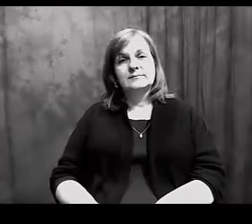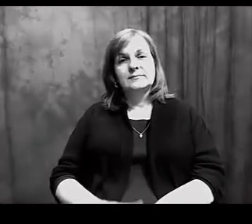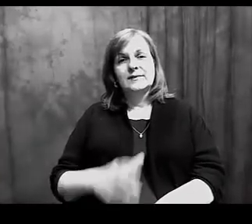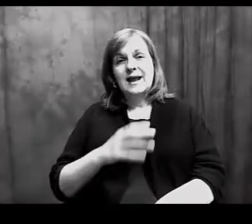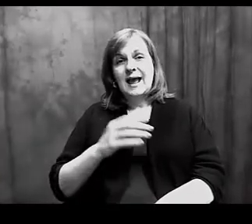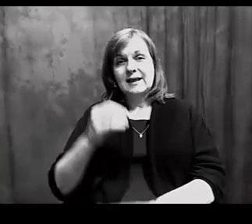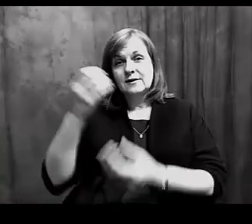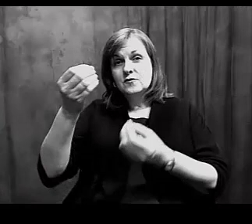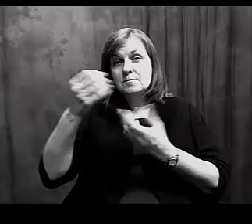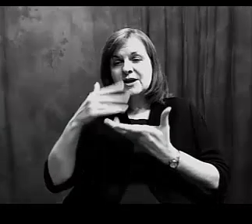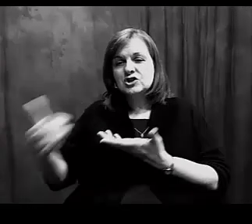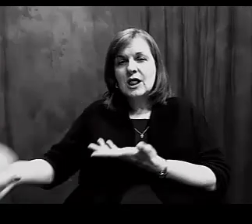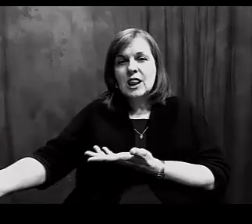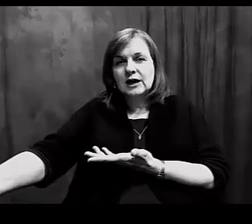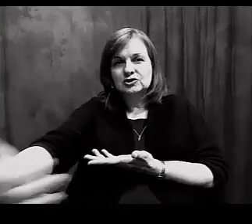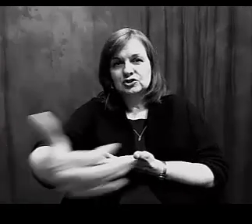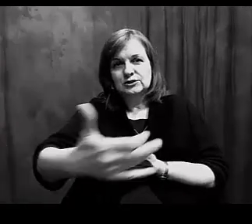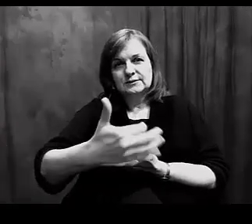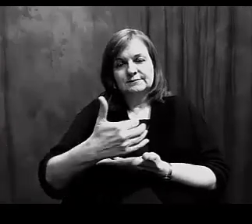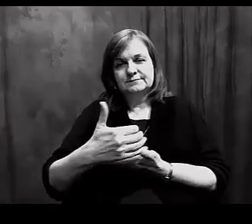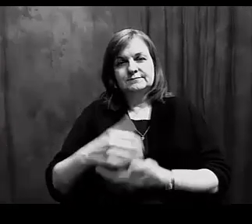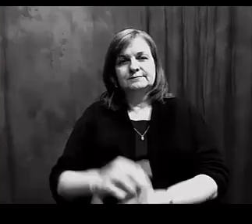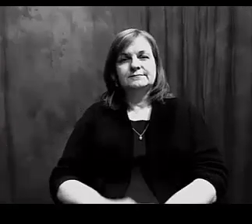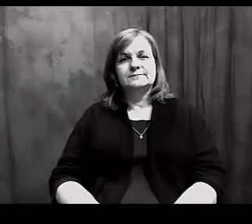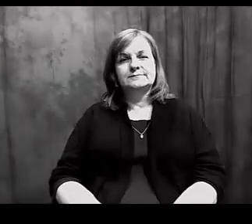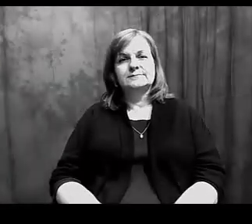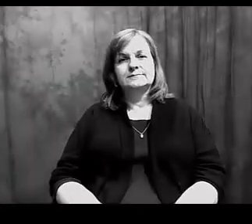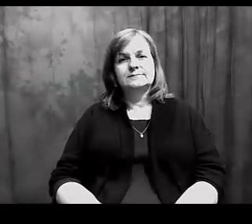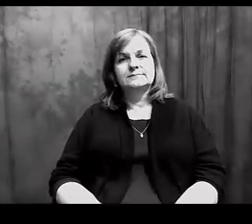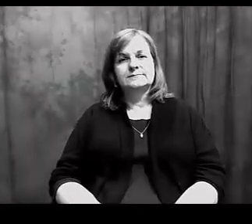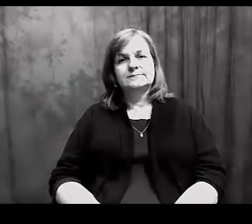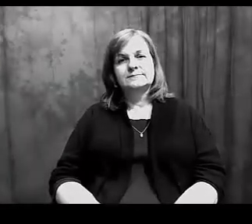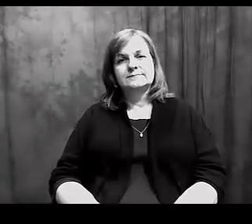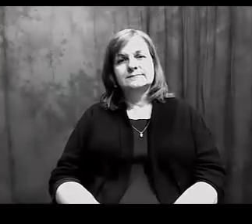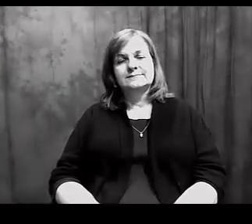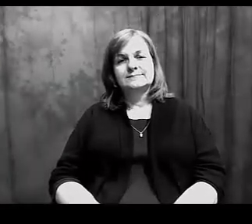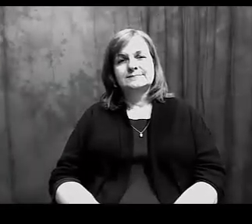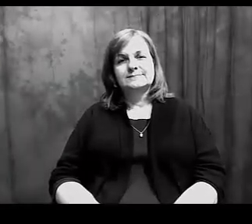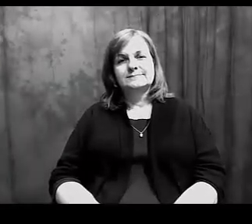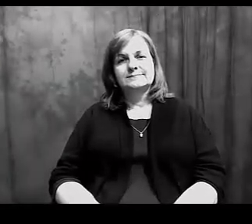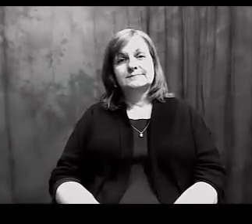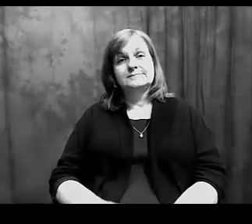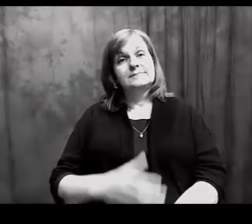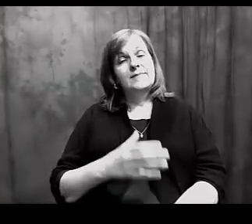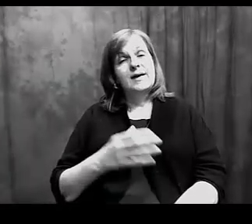and collections of information